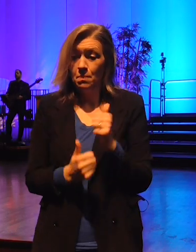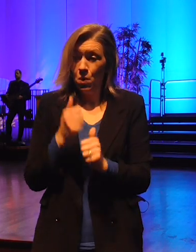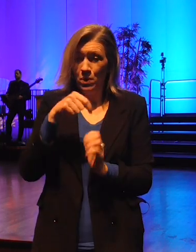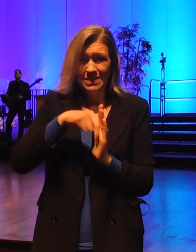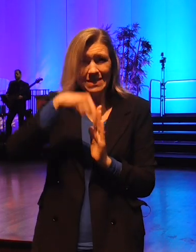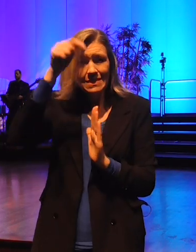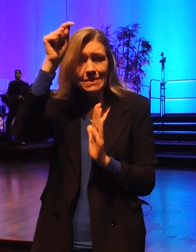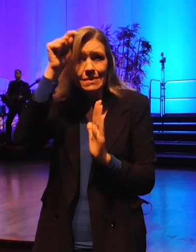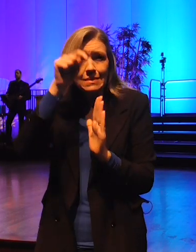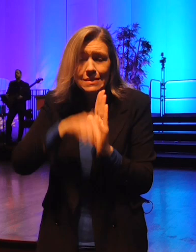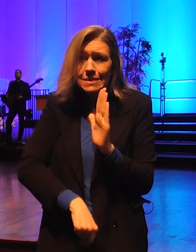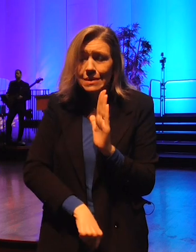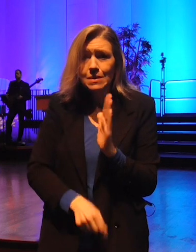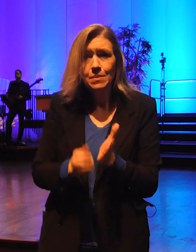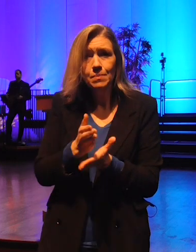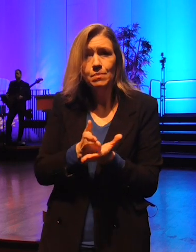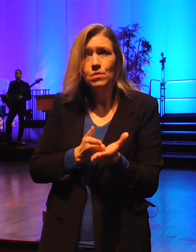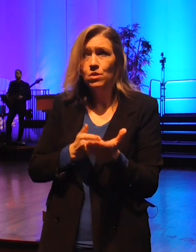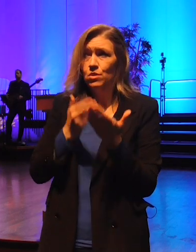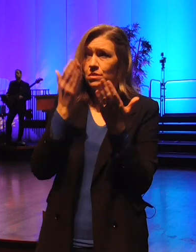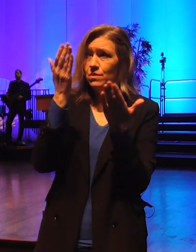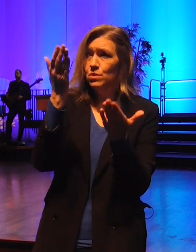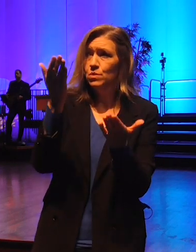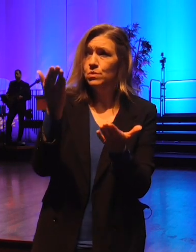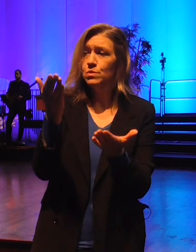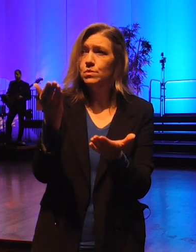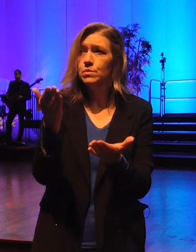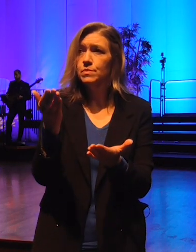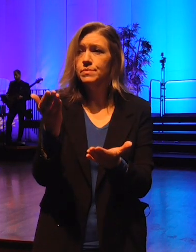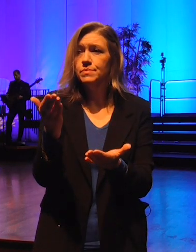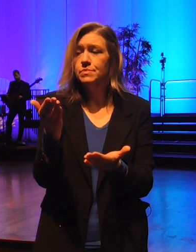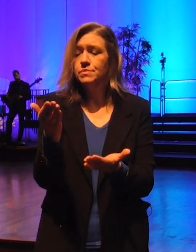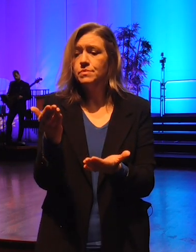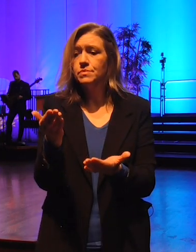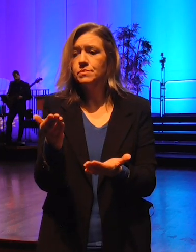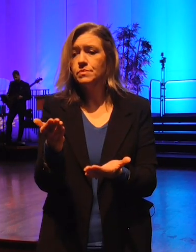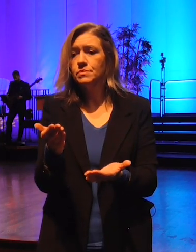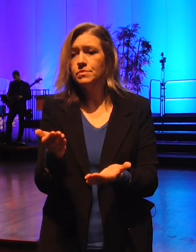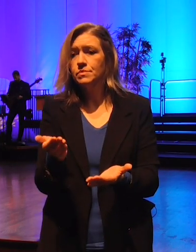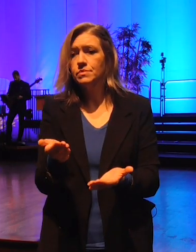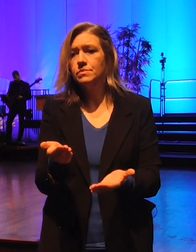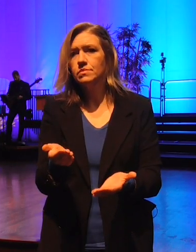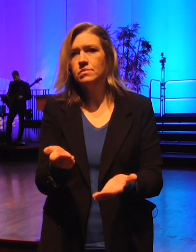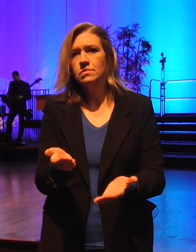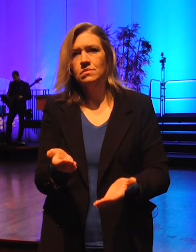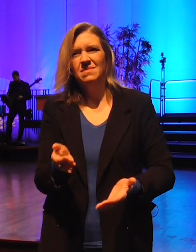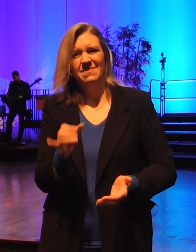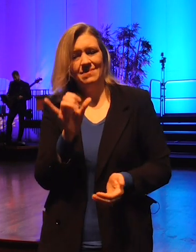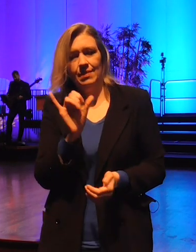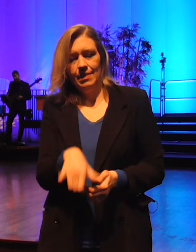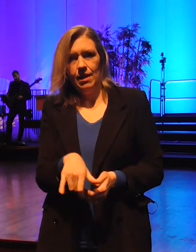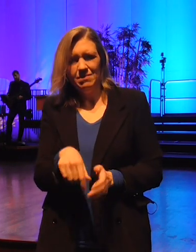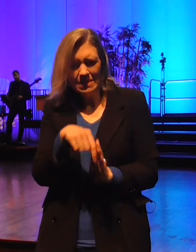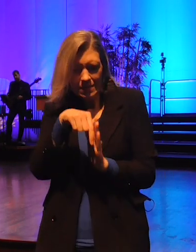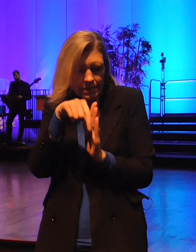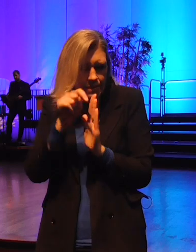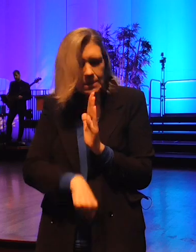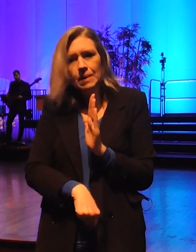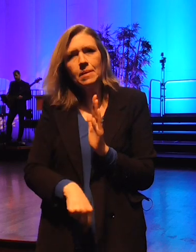you is where I I want to